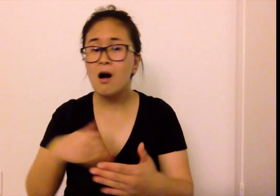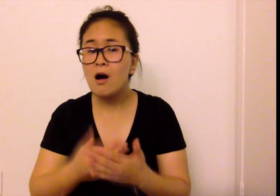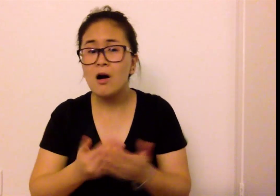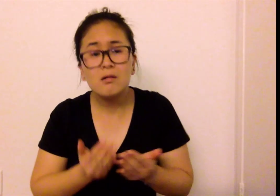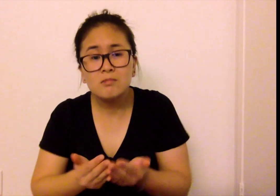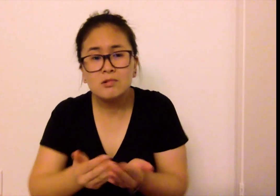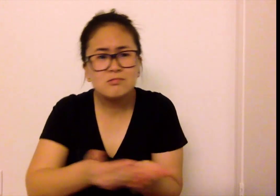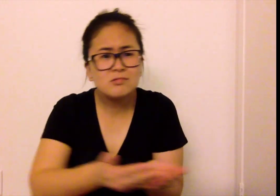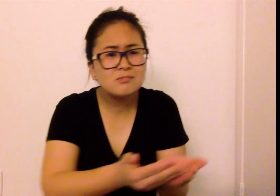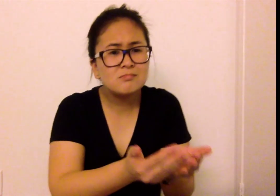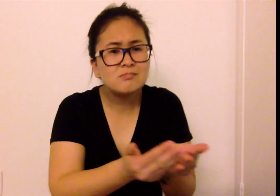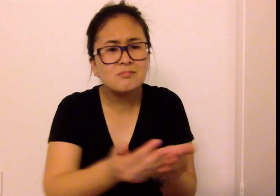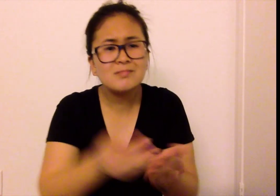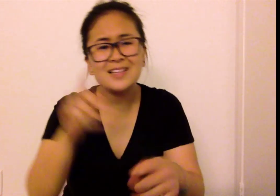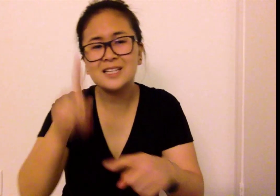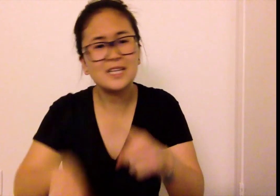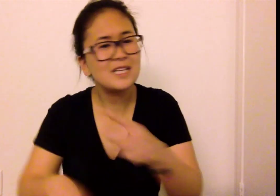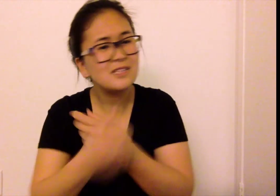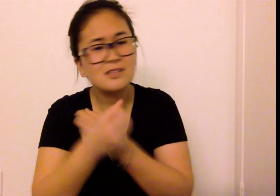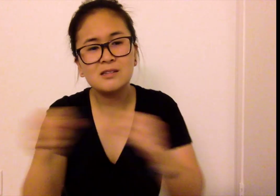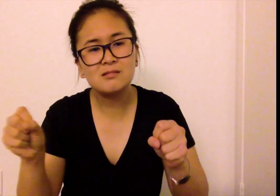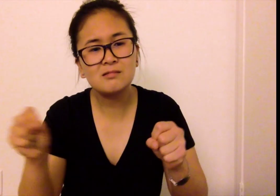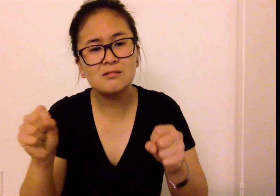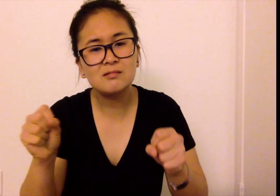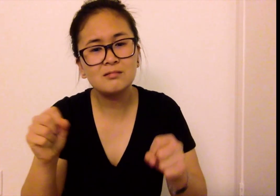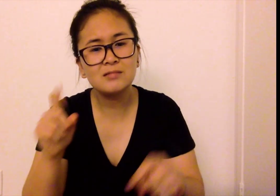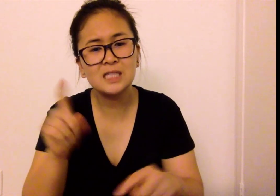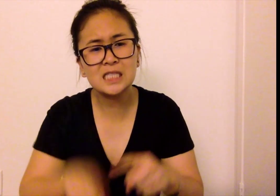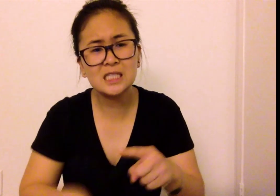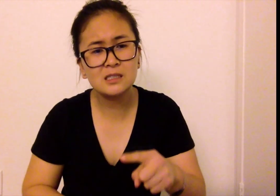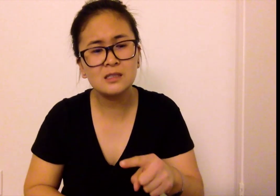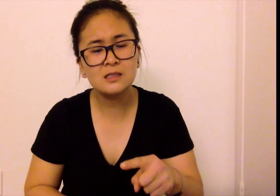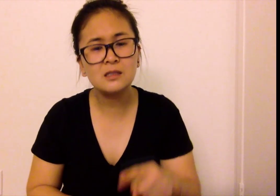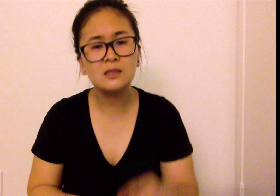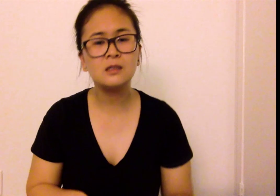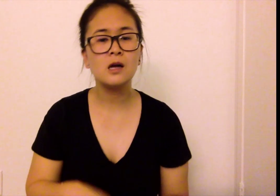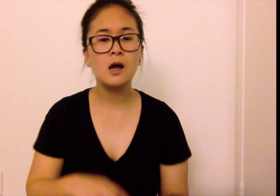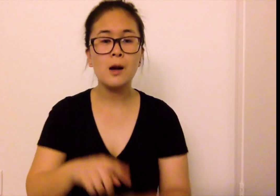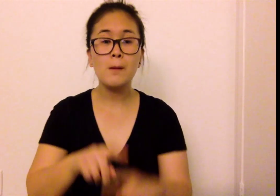Although I can’t save every boat,